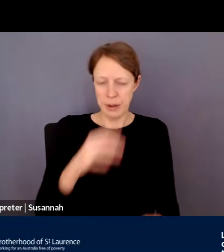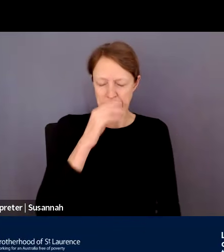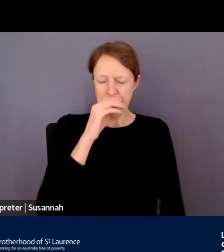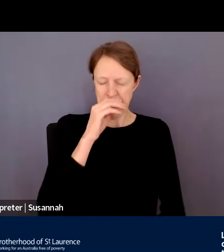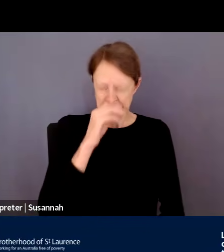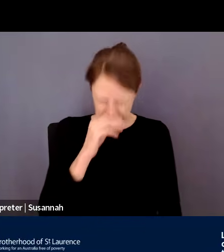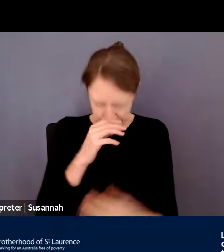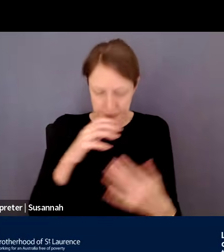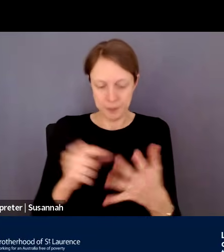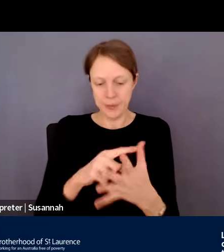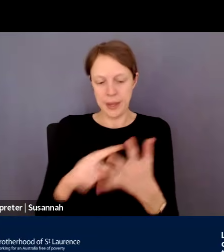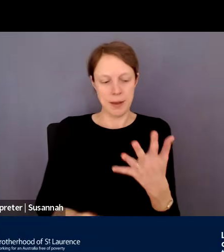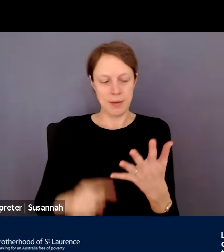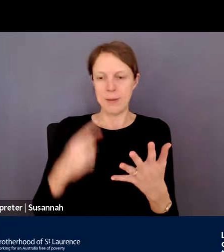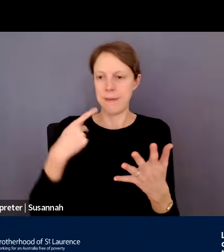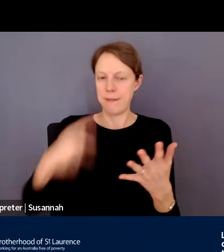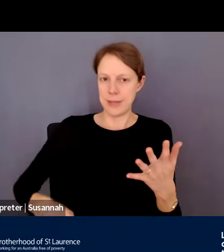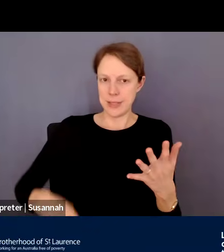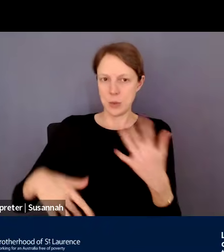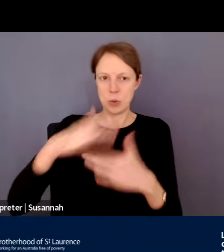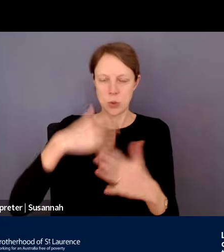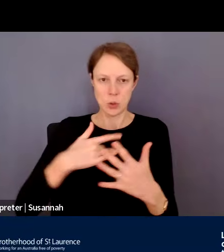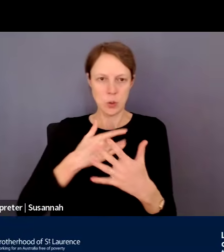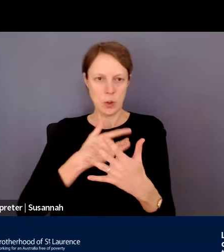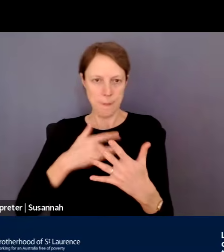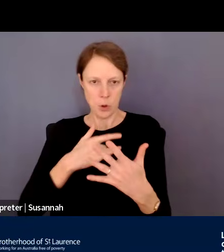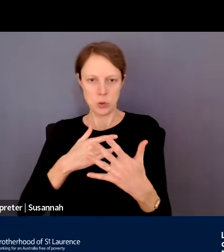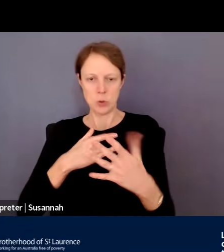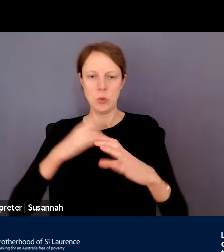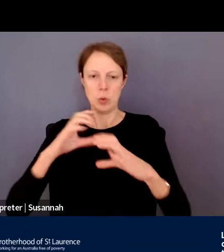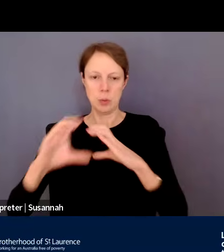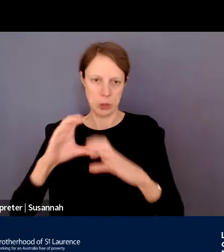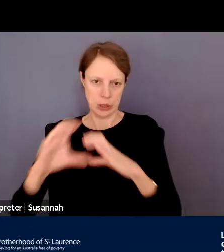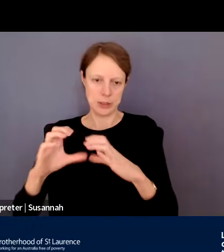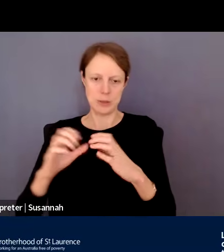social and motor communication. In summary, a metric that I think is really interesting it's